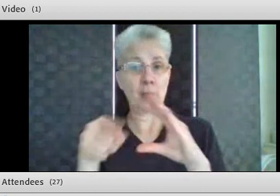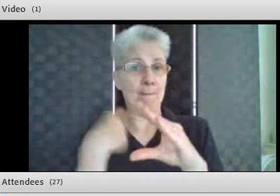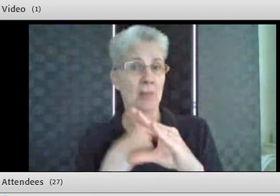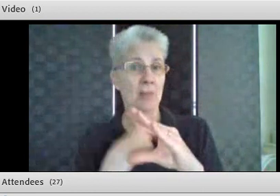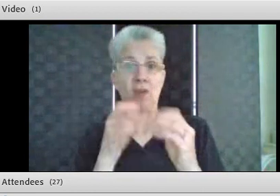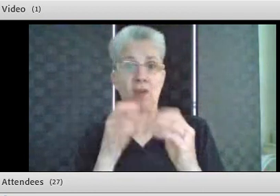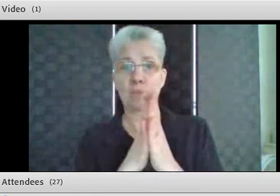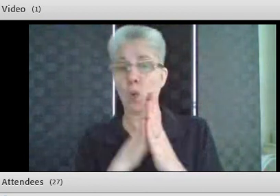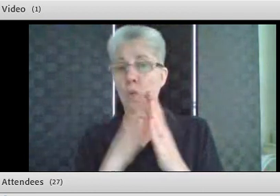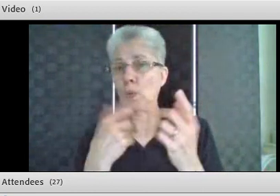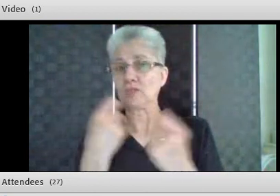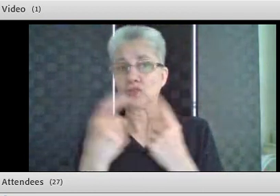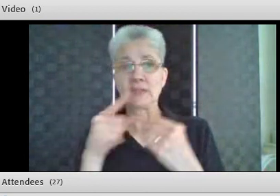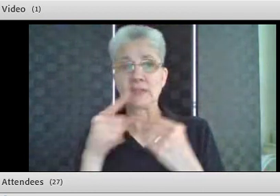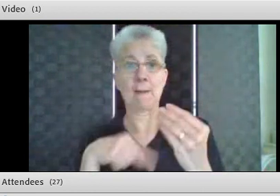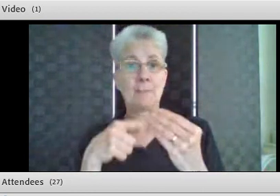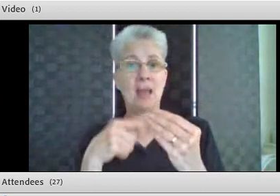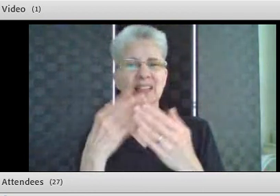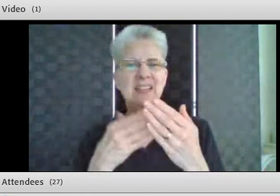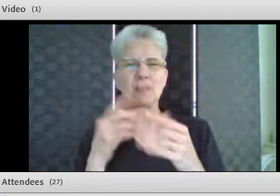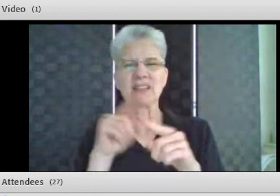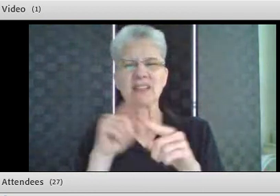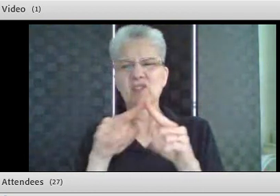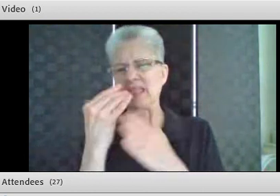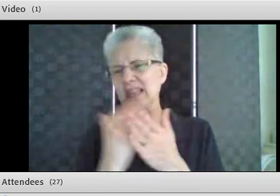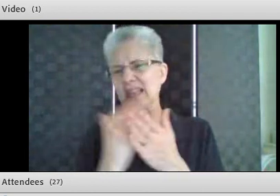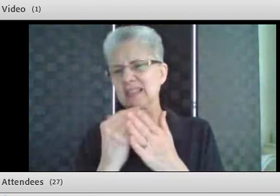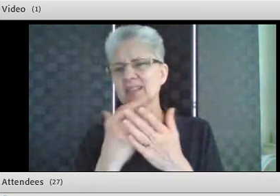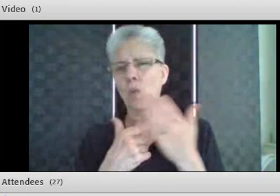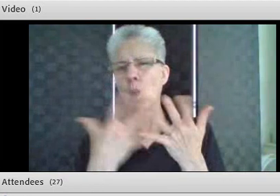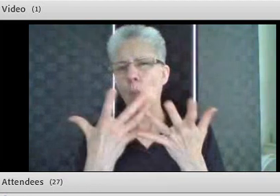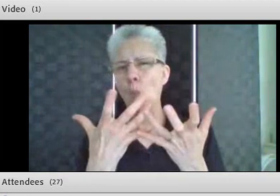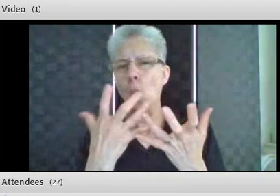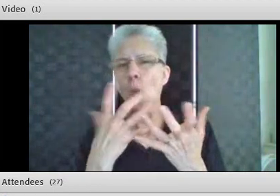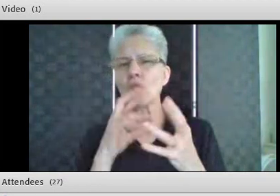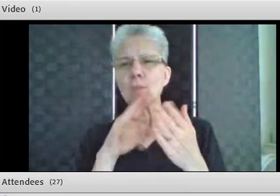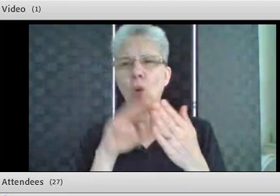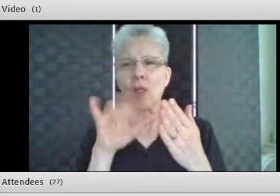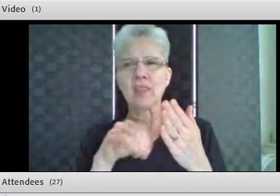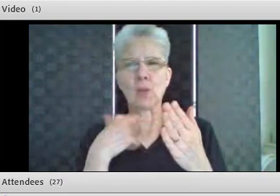Hilary: Barb Rosenstock. So anyway, so that is Chrome Music Lab and if -- You know, feel free to e-mail us